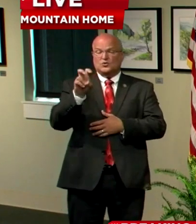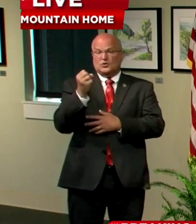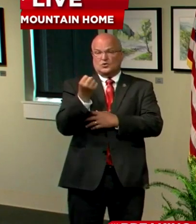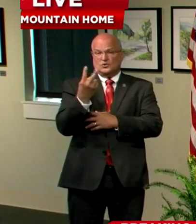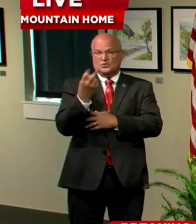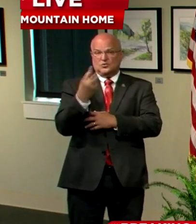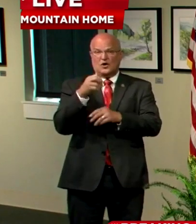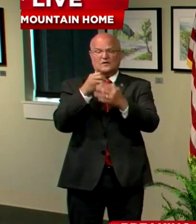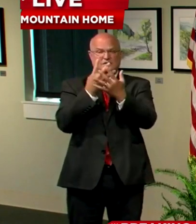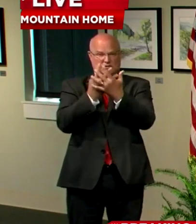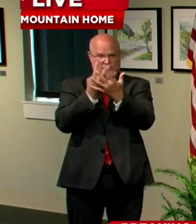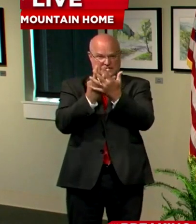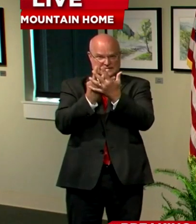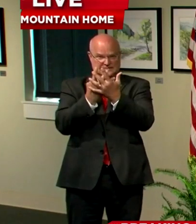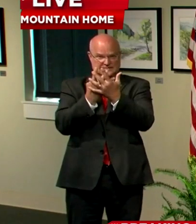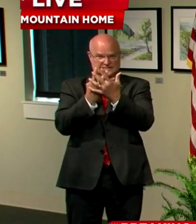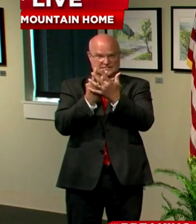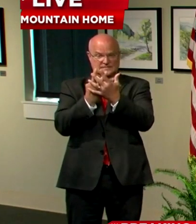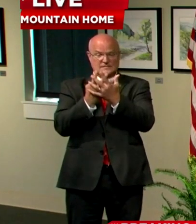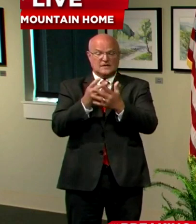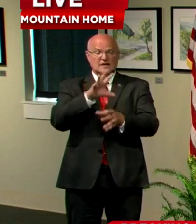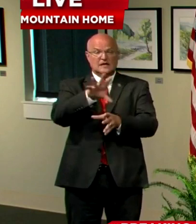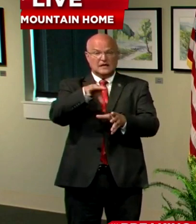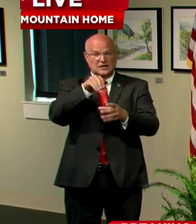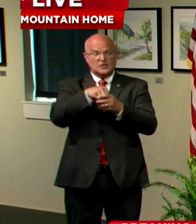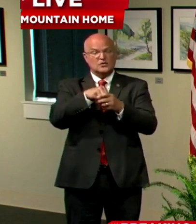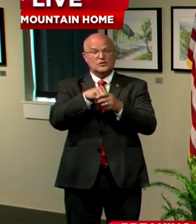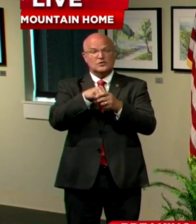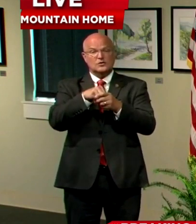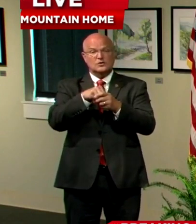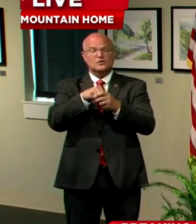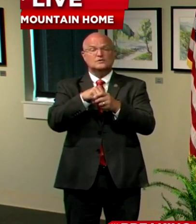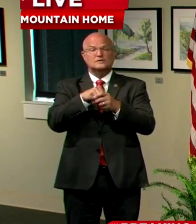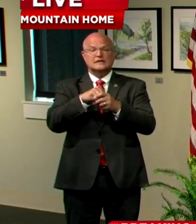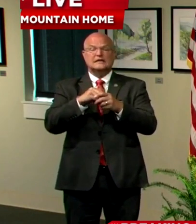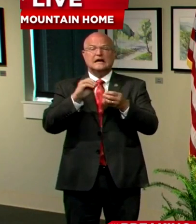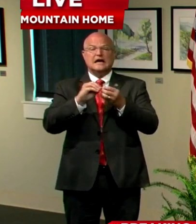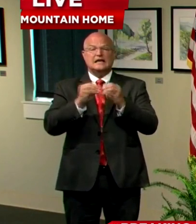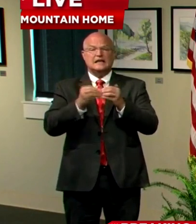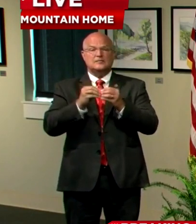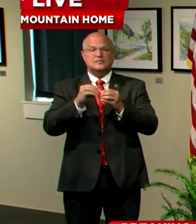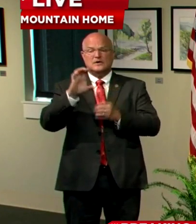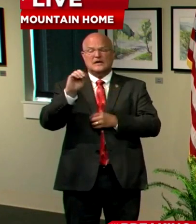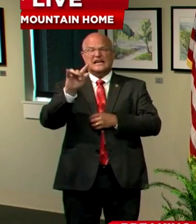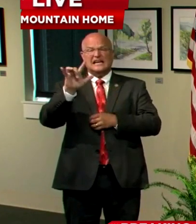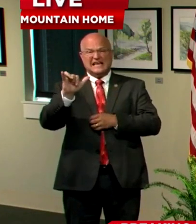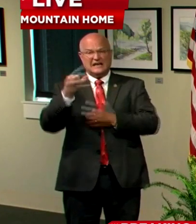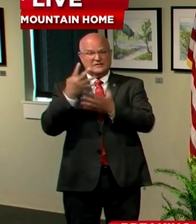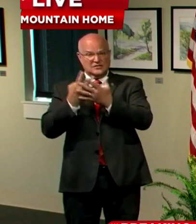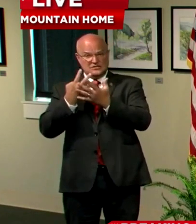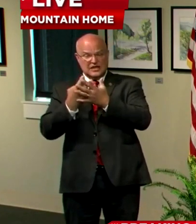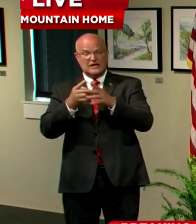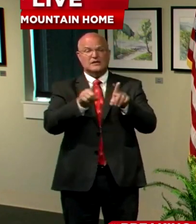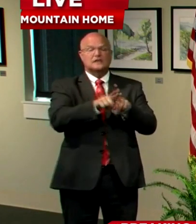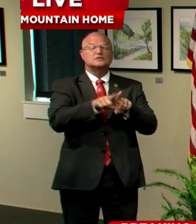IN THE LAST 24 HOUR THE PRINTED 16,070 CASES. OF THOSE, 595 NEW CASES, 212 WERE IN CORRECTIONS WHICH